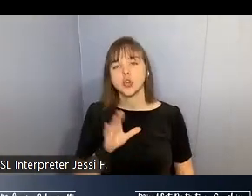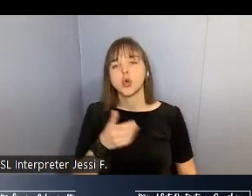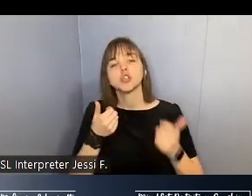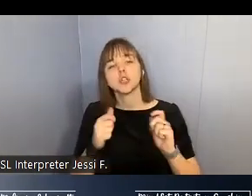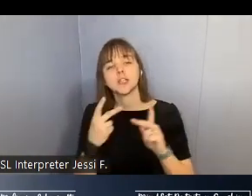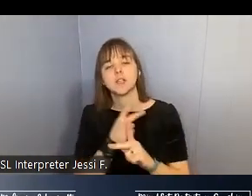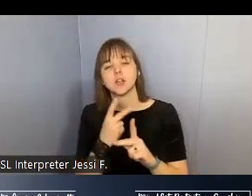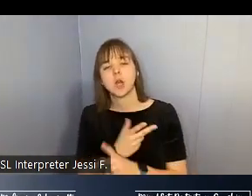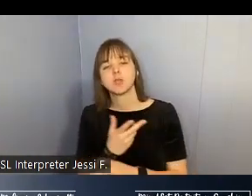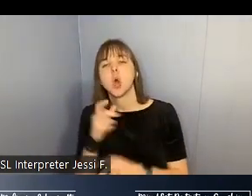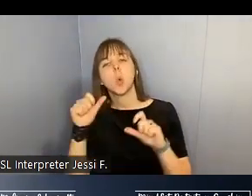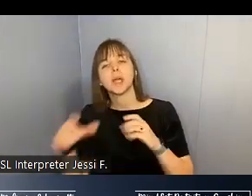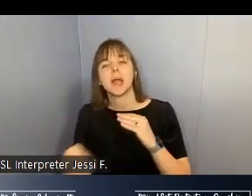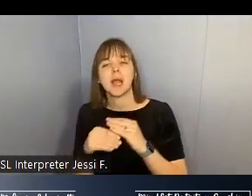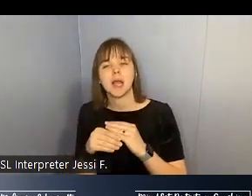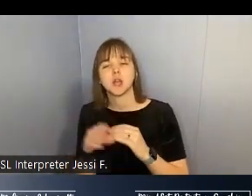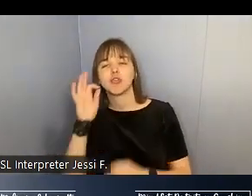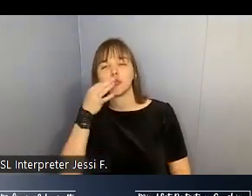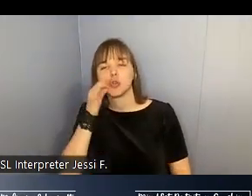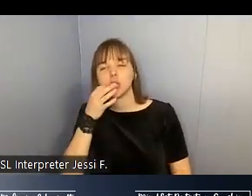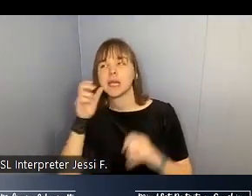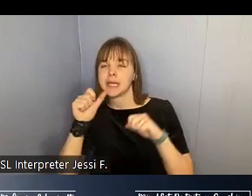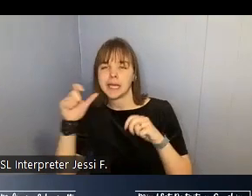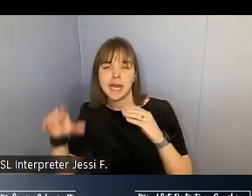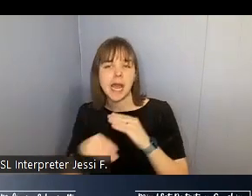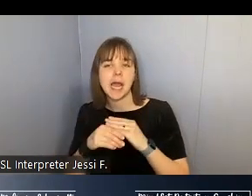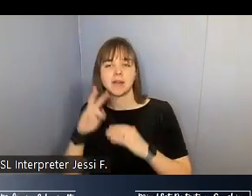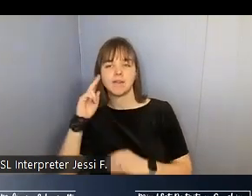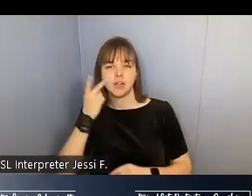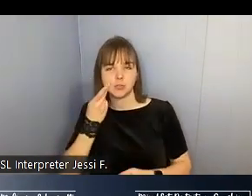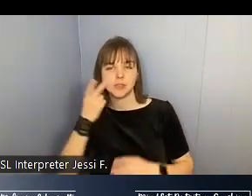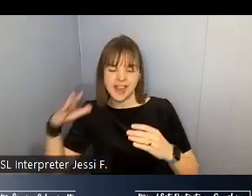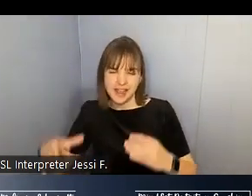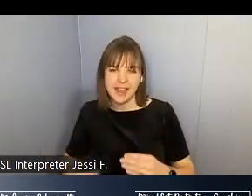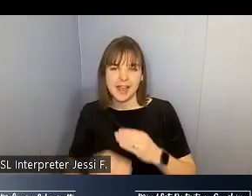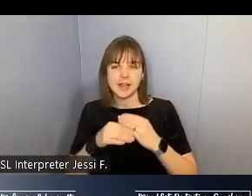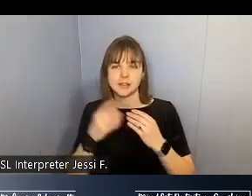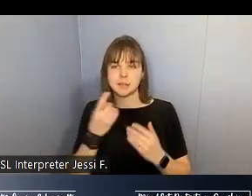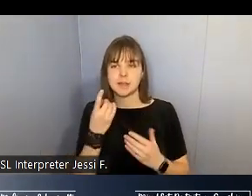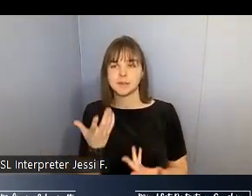What can you add? And again, the goal is meliora. You just want to ever better this a little bit--